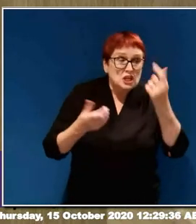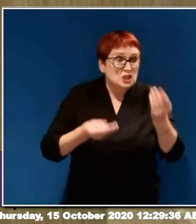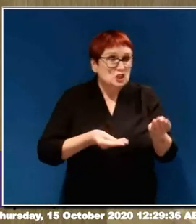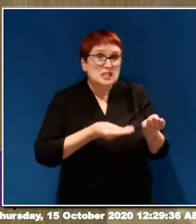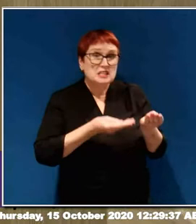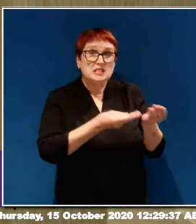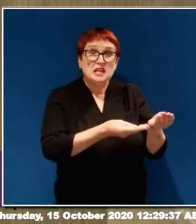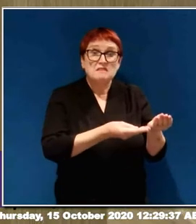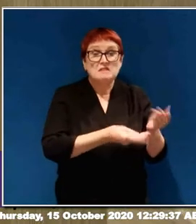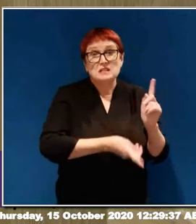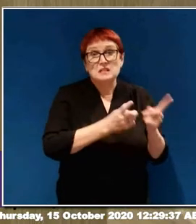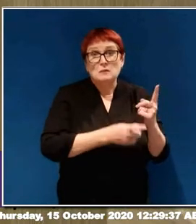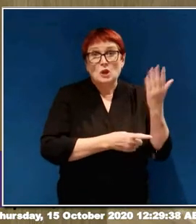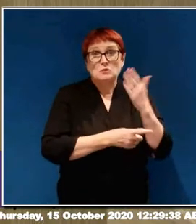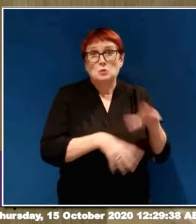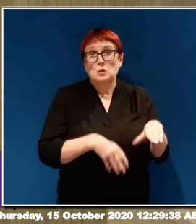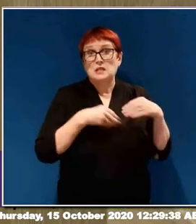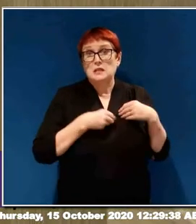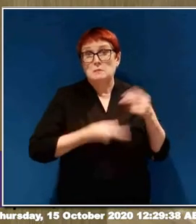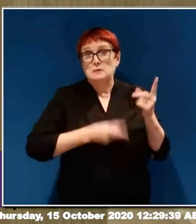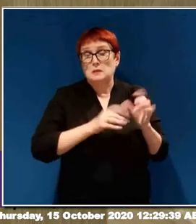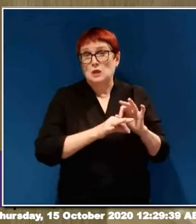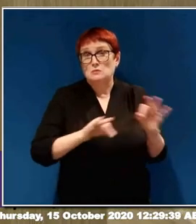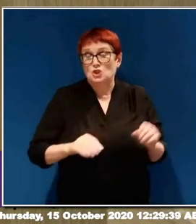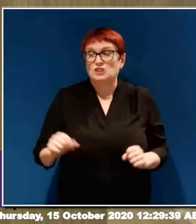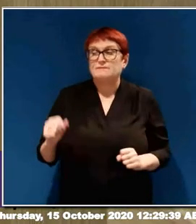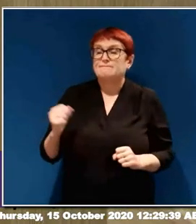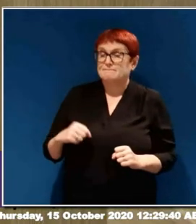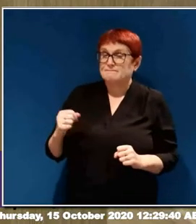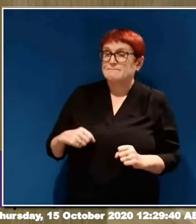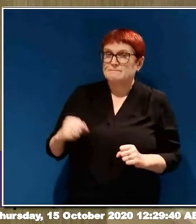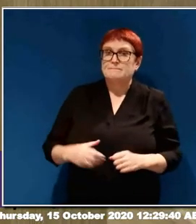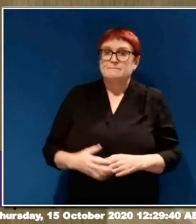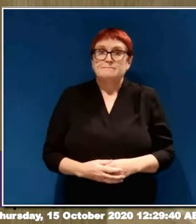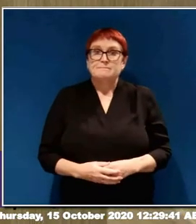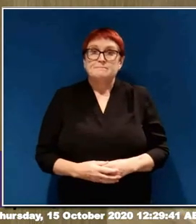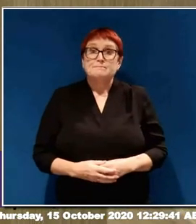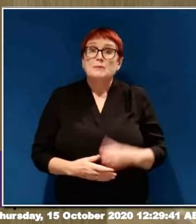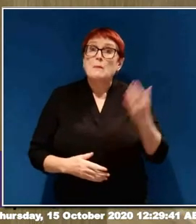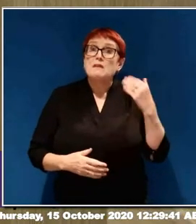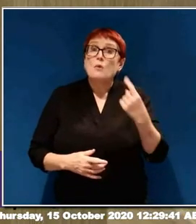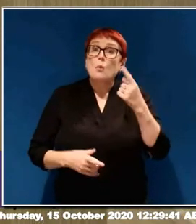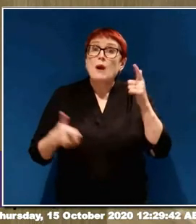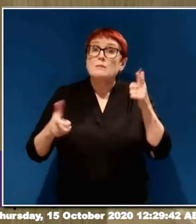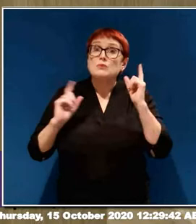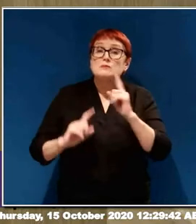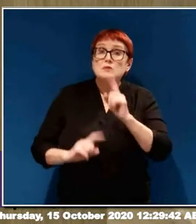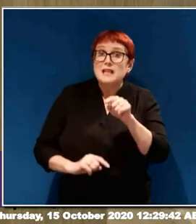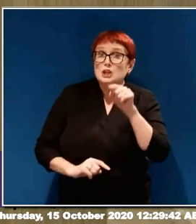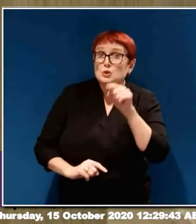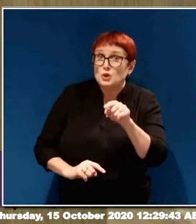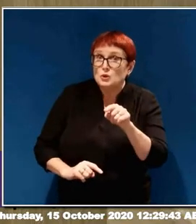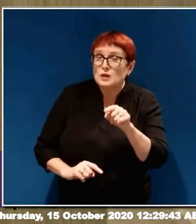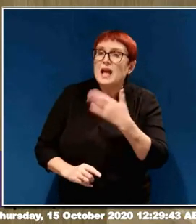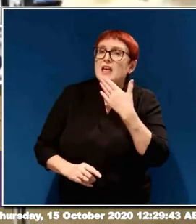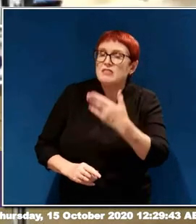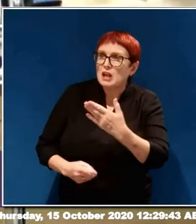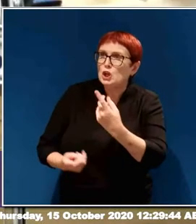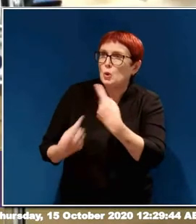In fact, you've had one principal say to you "I appreciate your advice, Lesley, but I'm going to do it anyway"?